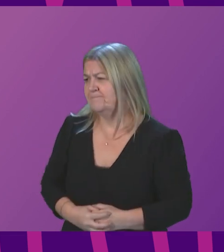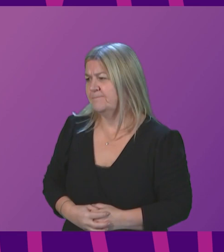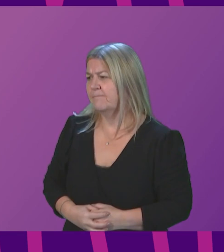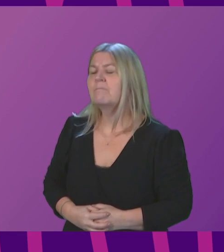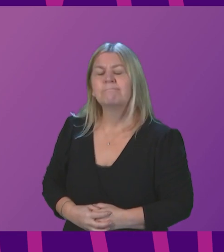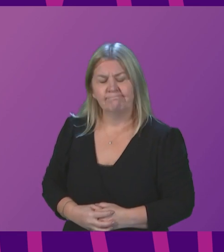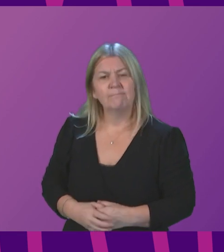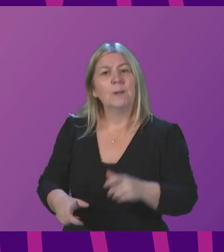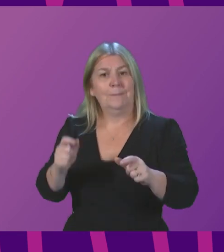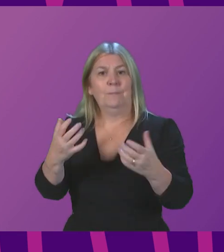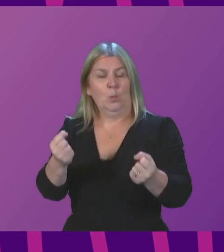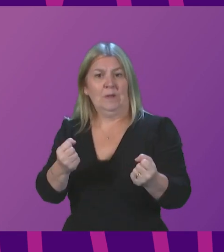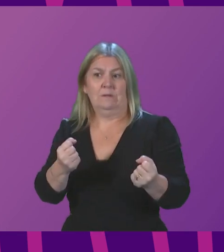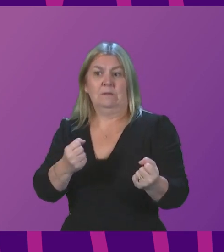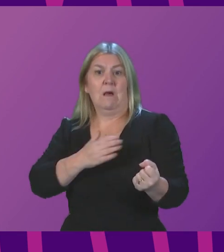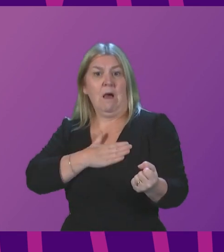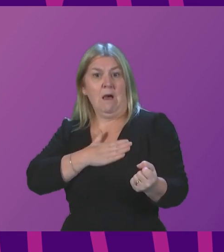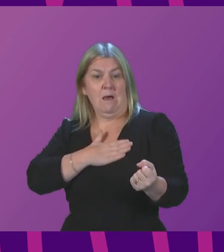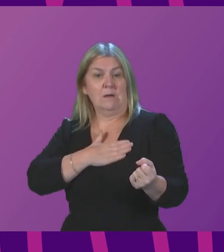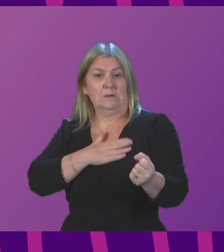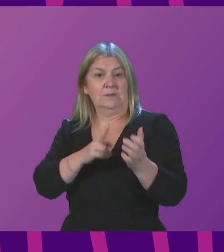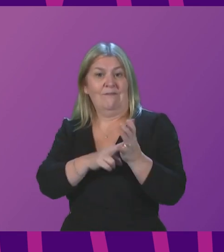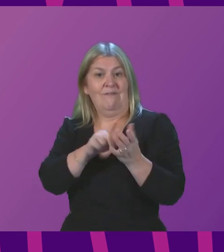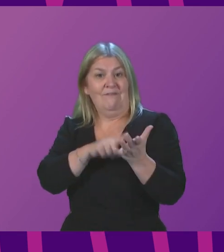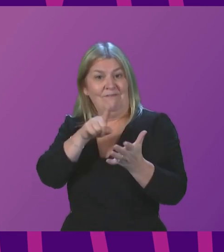including people with heart valve disease, should have timely and equitable access to